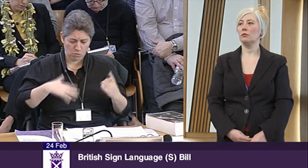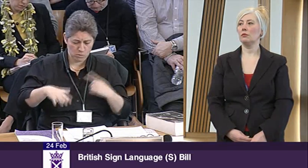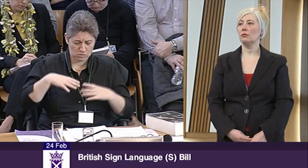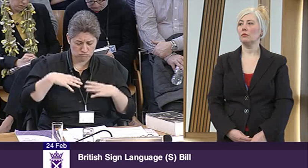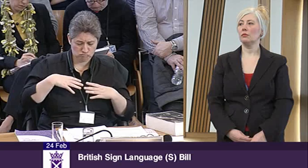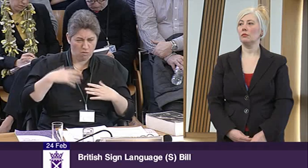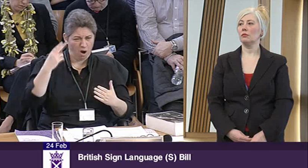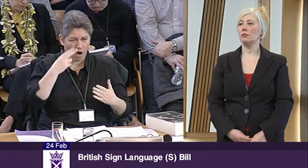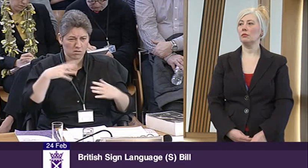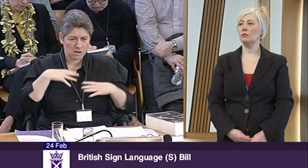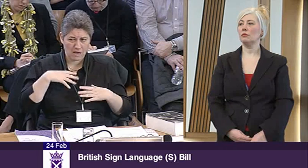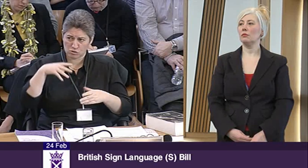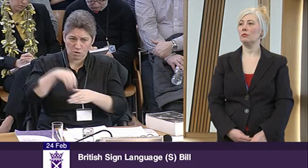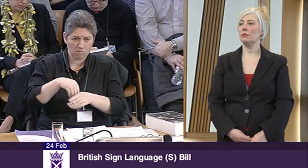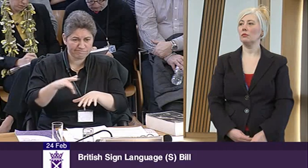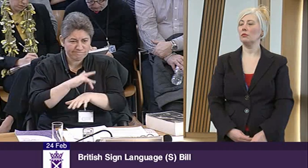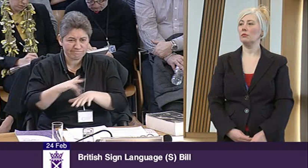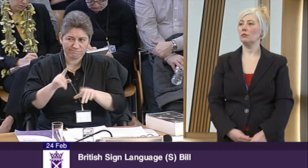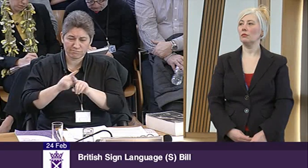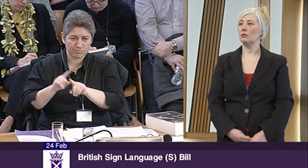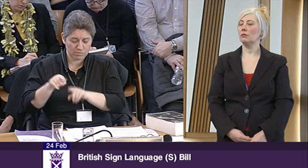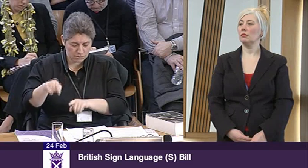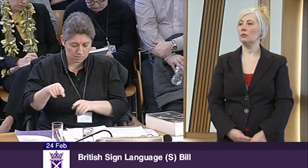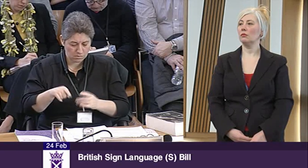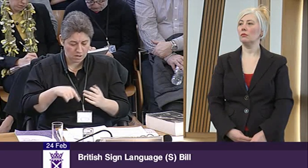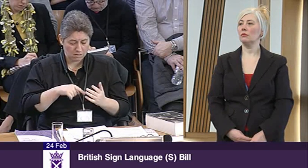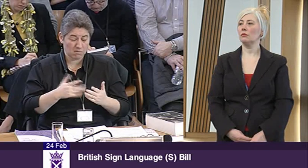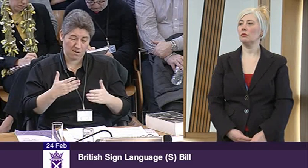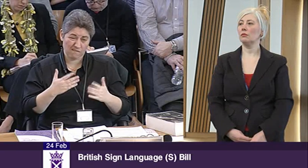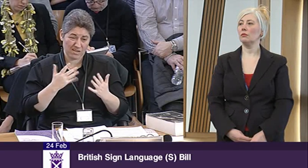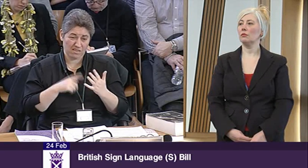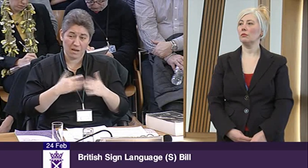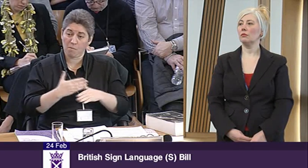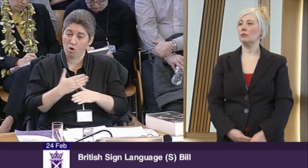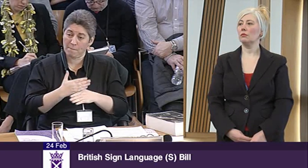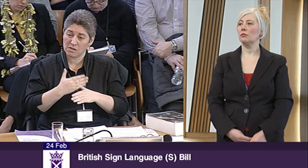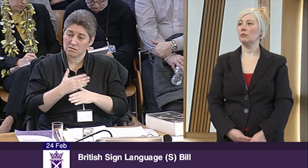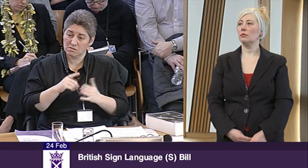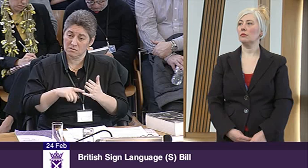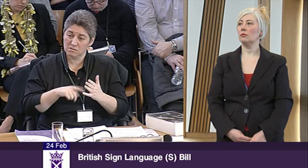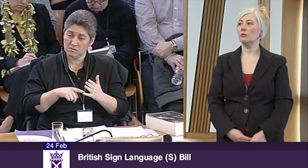identified gap in services there. The promotion of leisure and inclusion of deaf people in